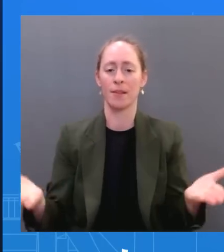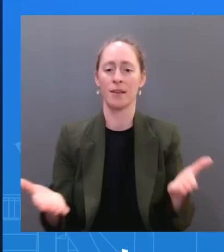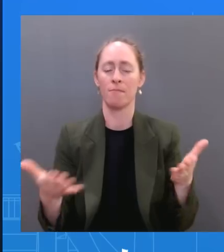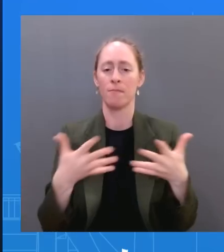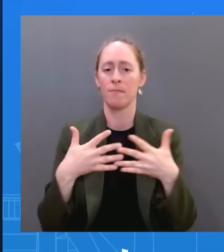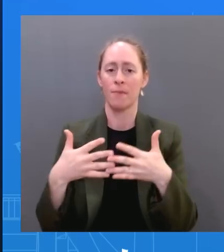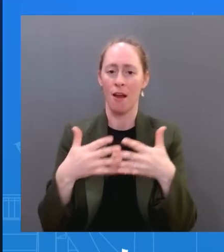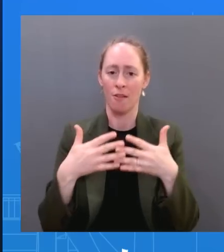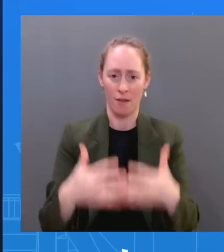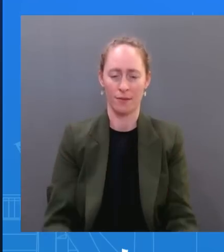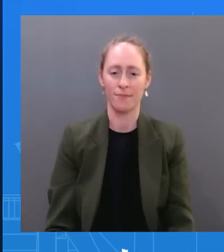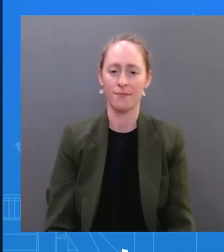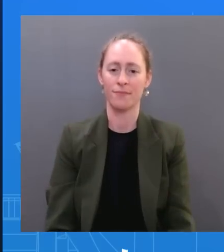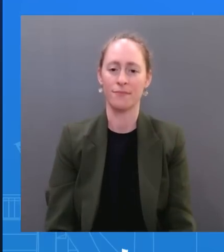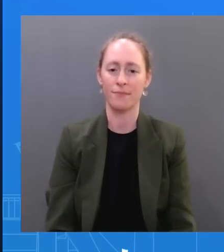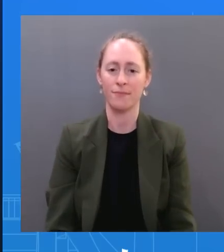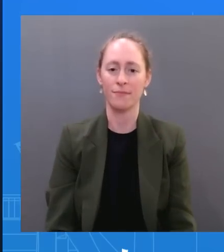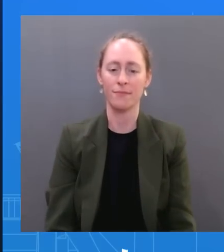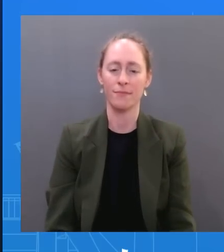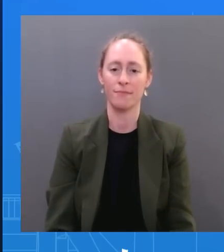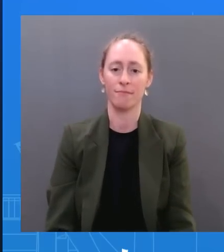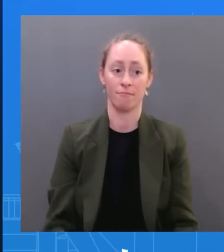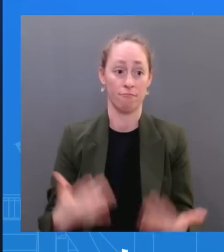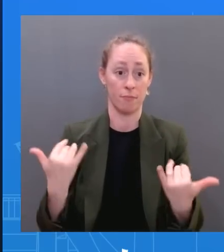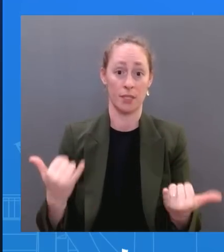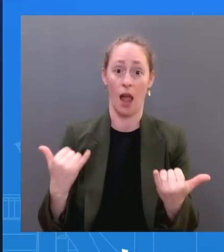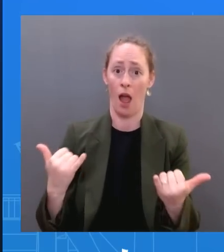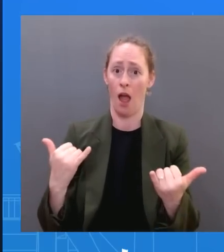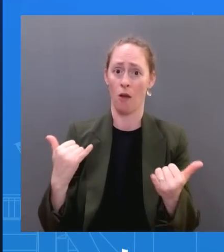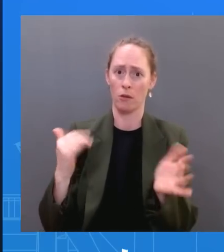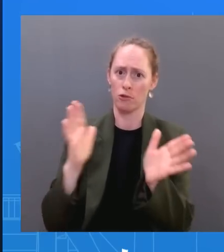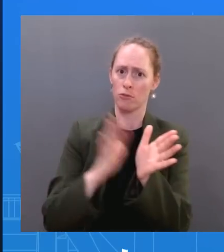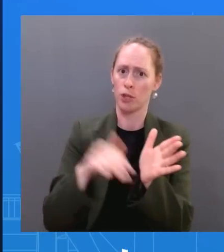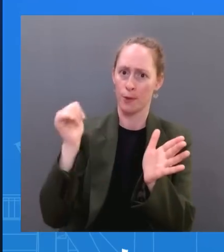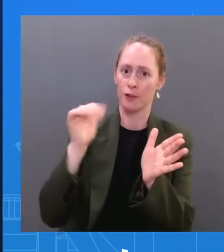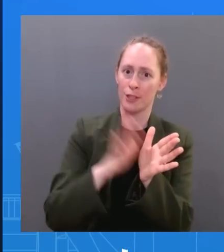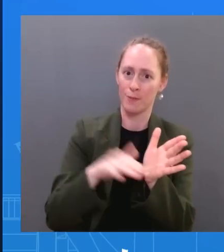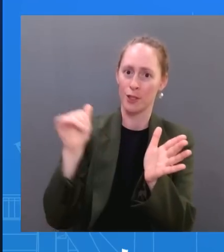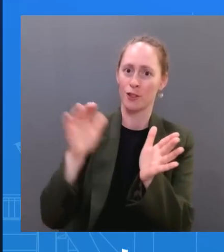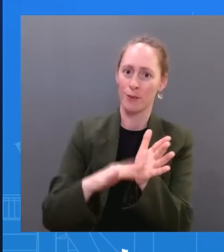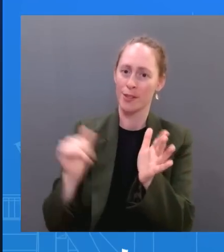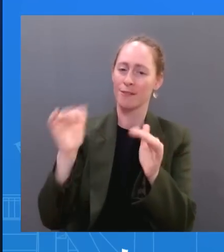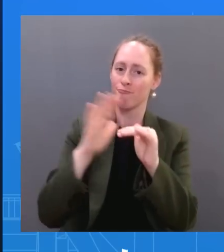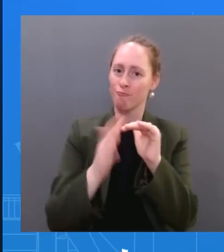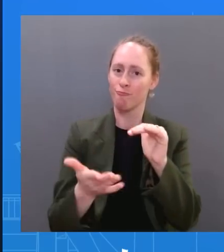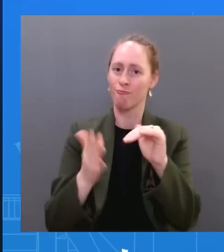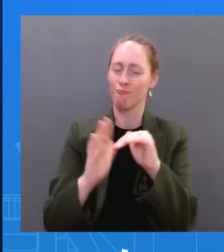And I don't think it's going to be measured on Friday or Saturday of this week; I think it will be measured over the weeks and months to come.